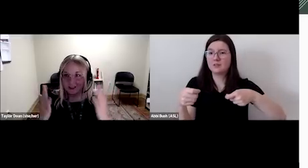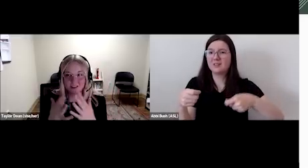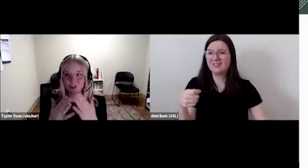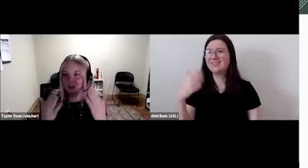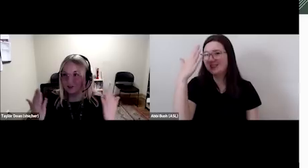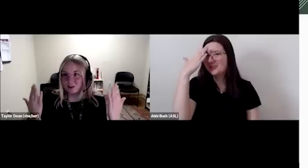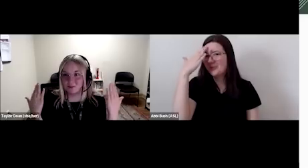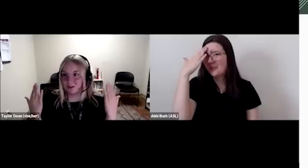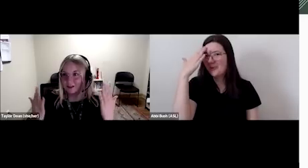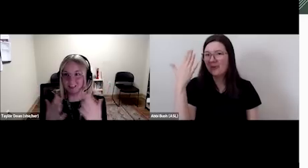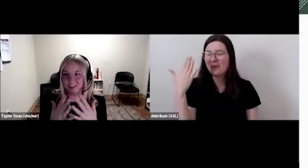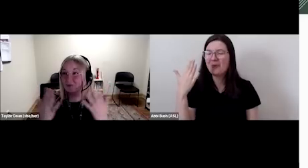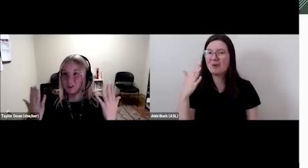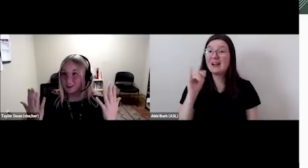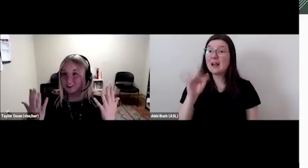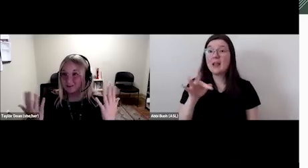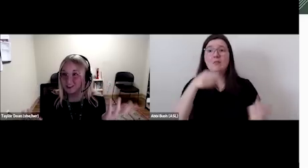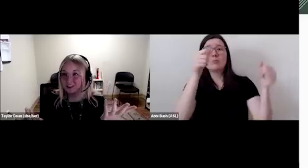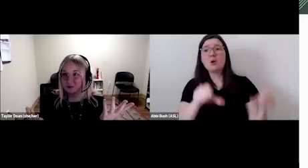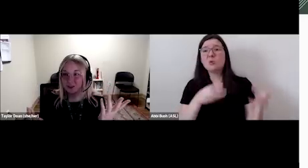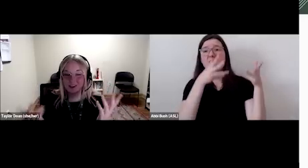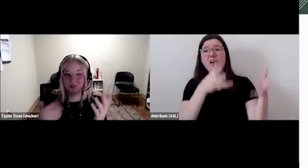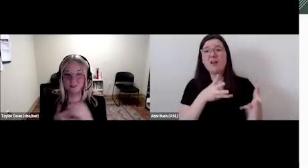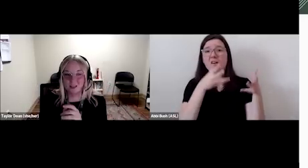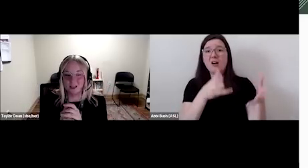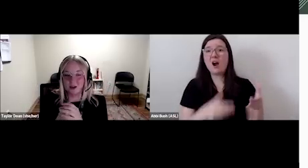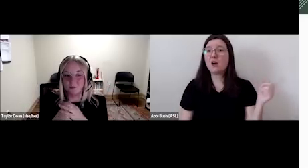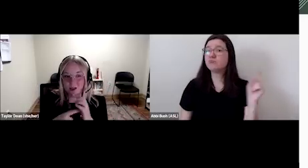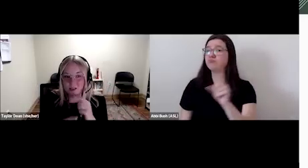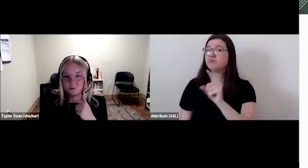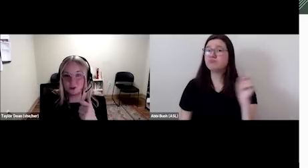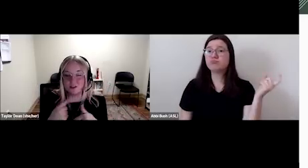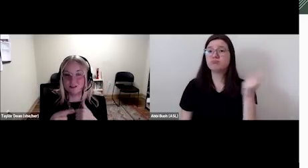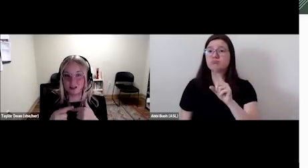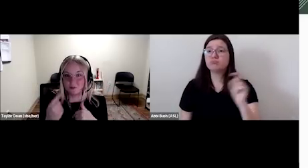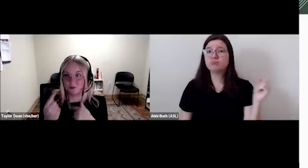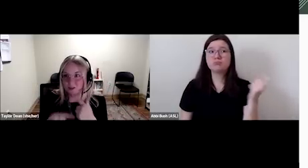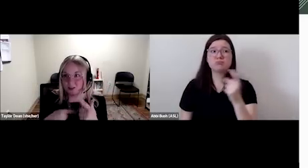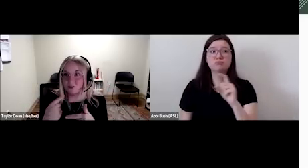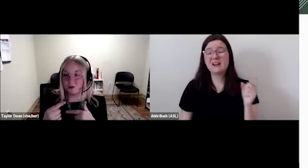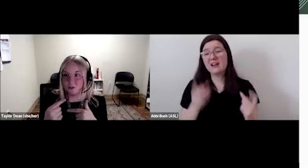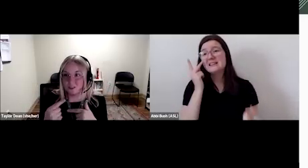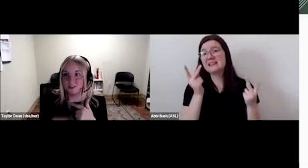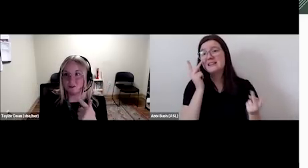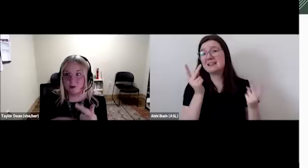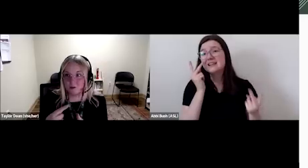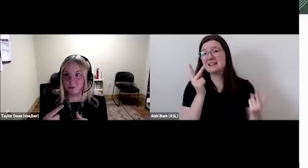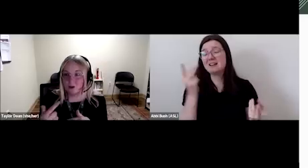and that just you start to kind of get numb to it 'cause you've seen it so many times, by switching these out and providing new postings to remind people